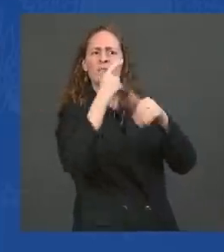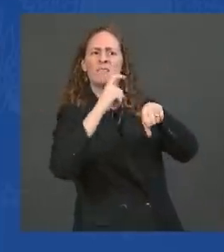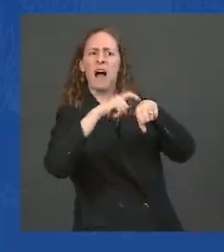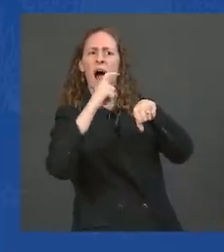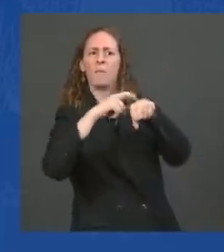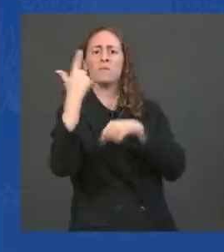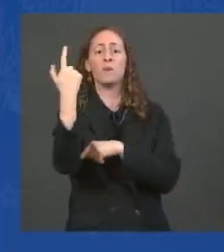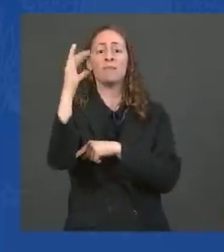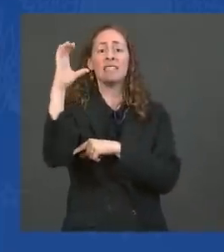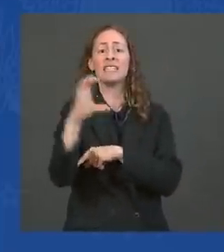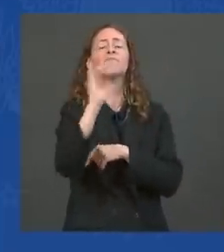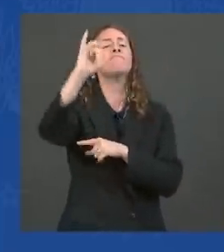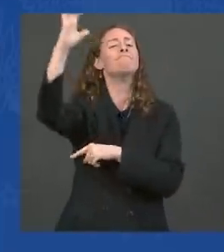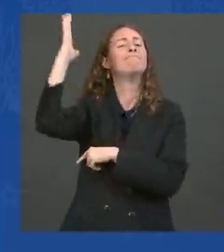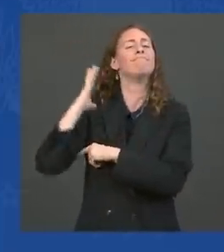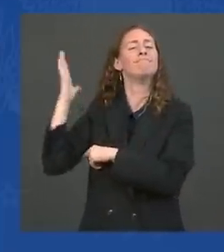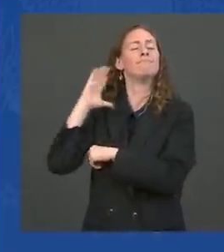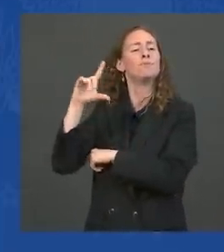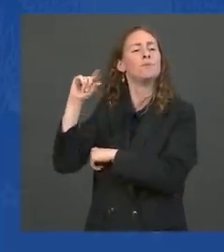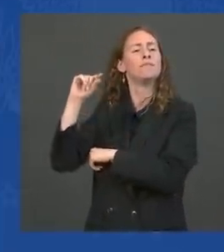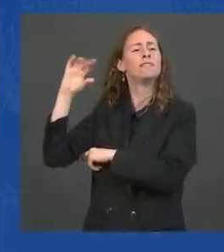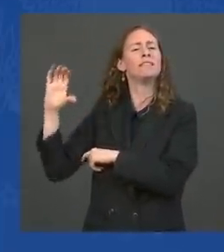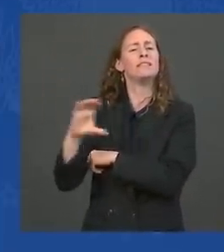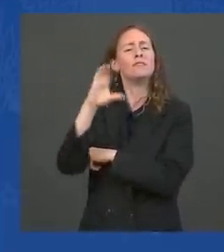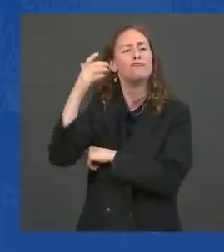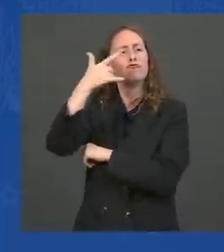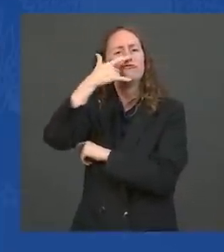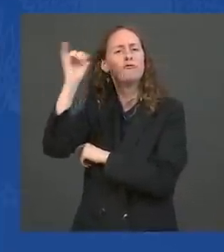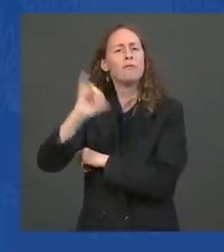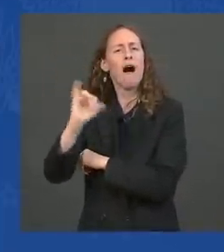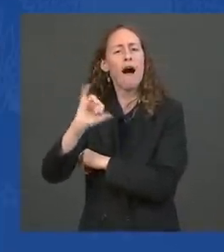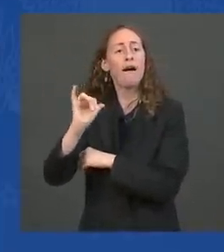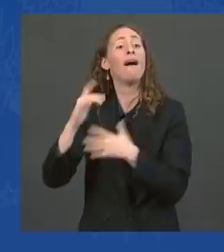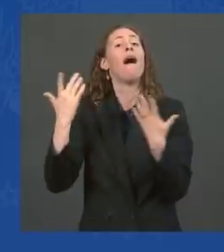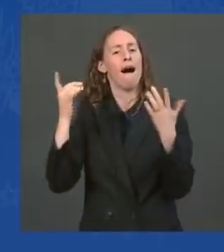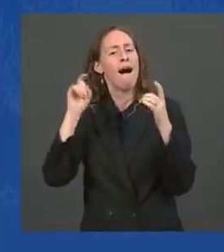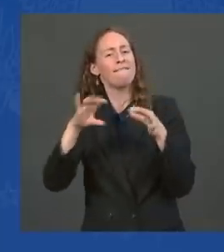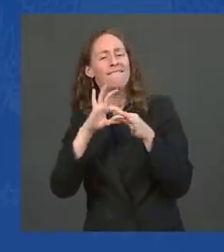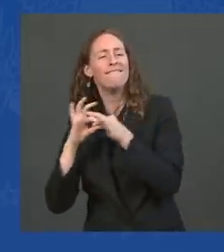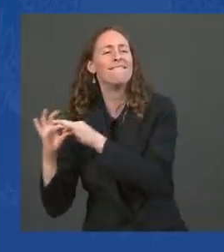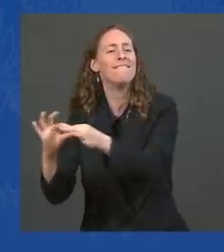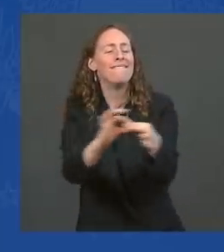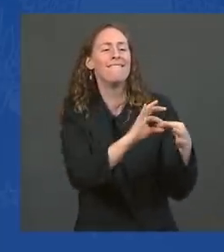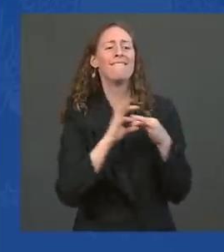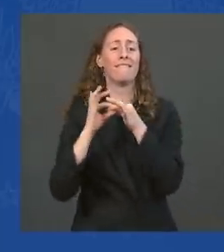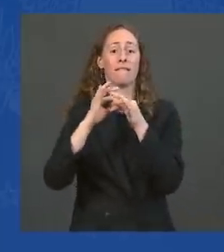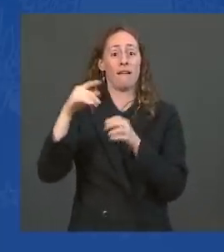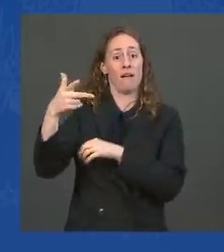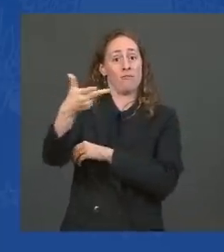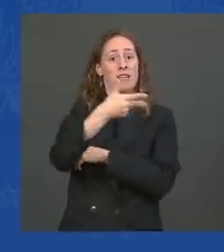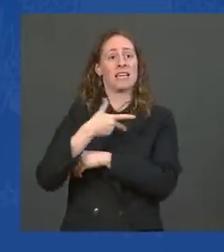Our nations and our brave fighting forces have stood shoulder-to-shoulder for literally more than 100 years: